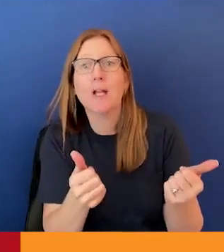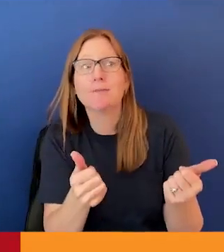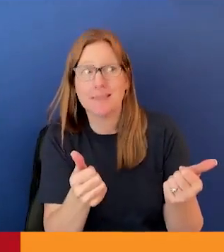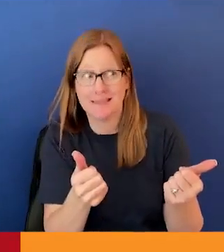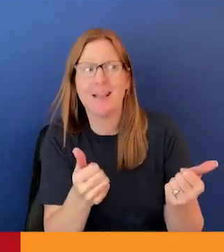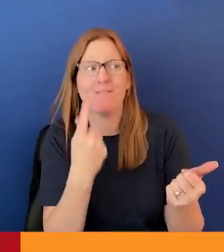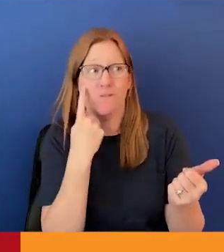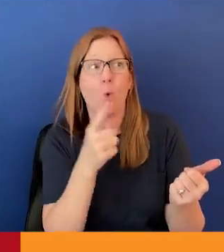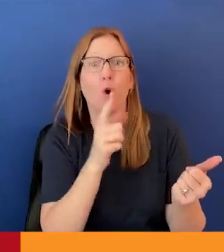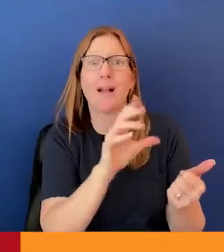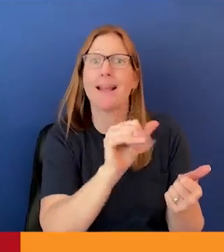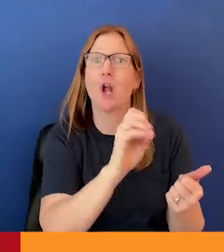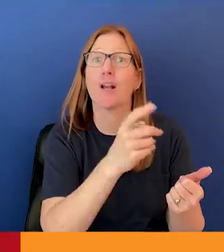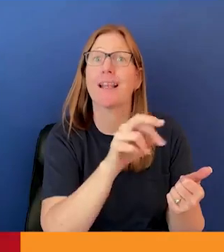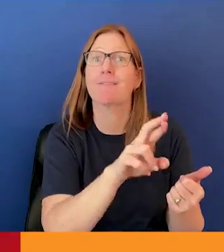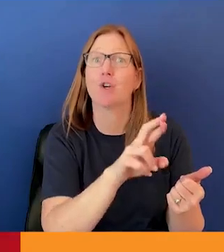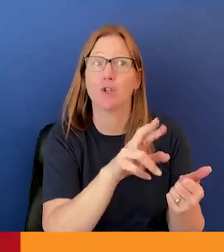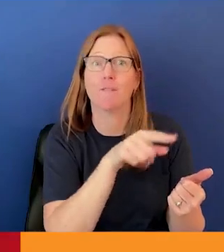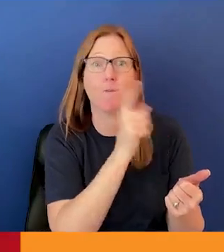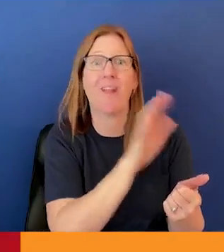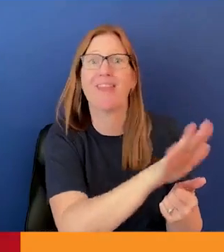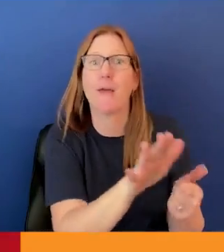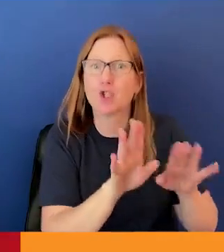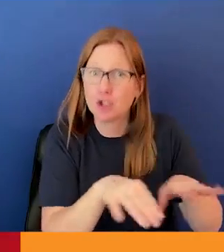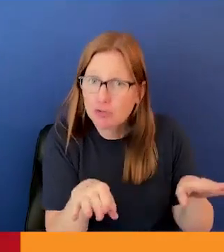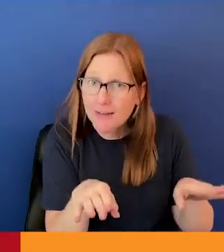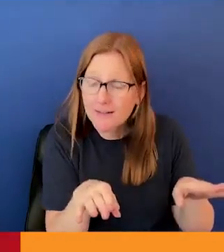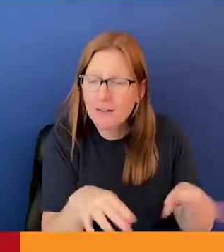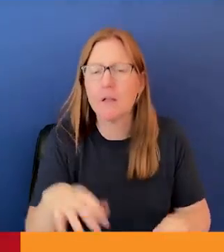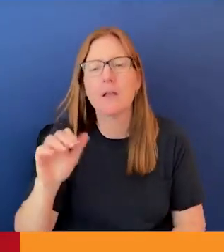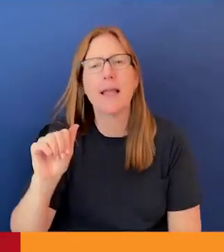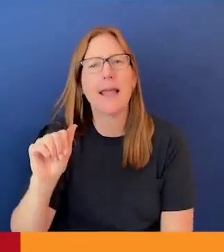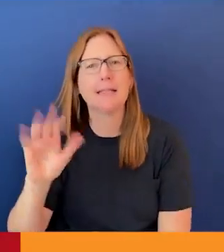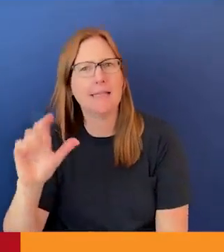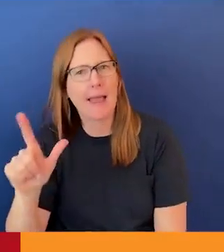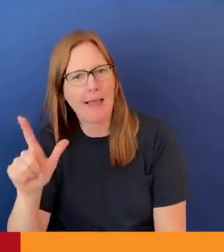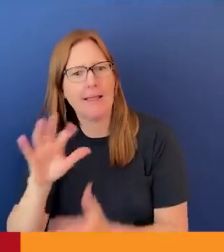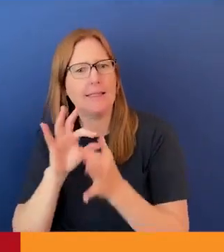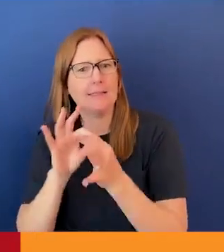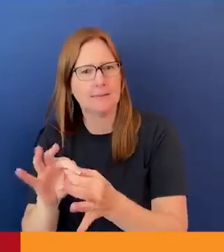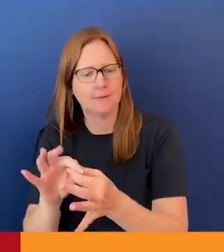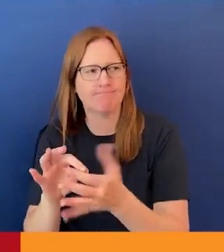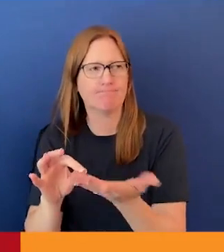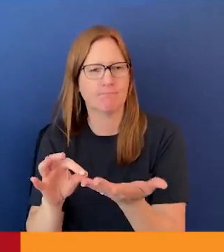And ACL is an age-span organization as it relates to our work in disabilities.